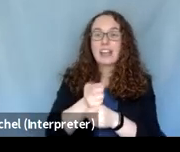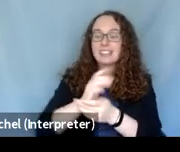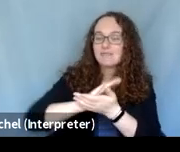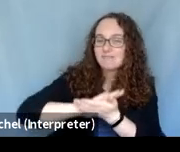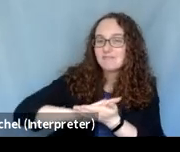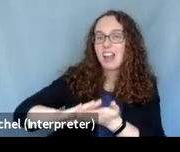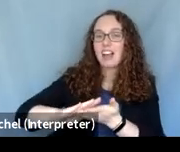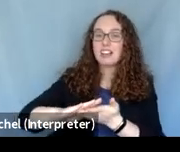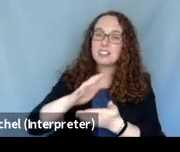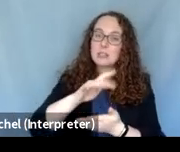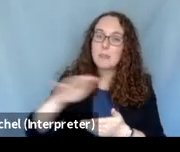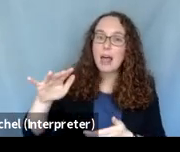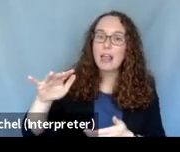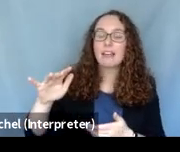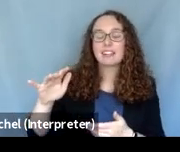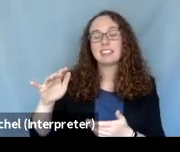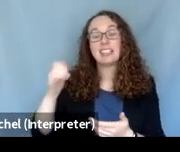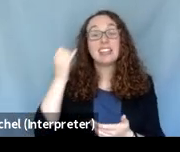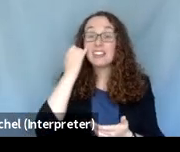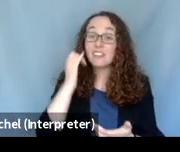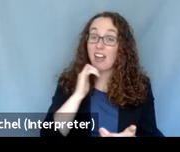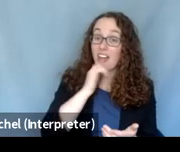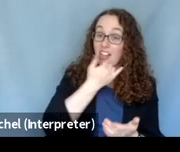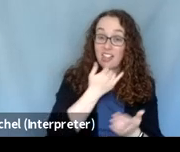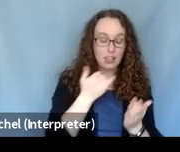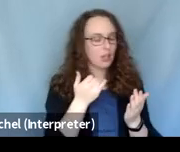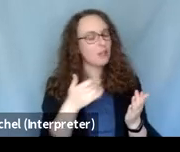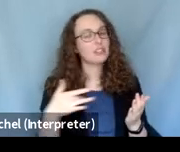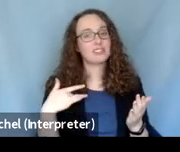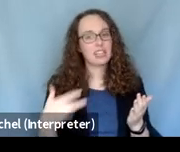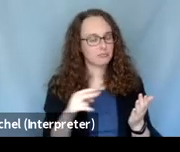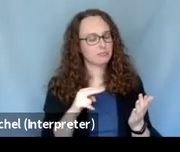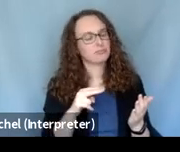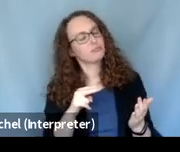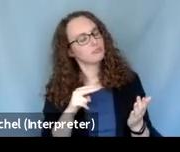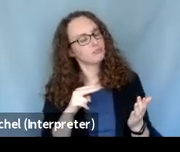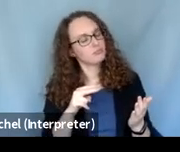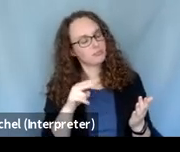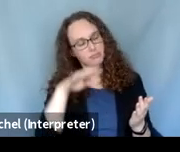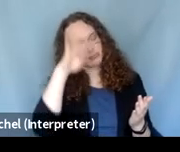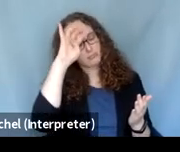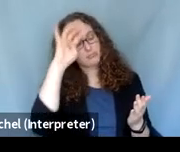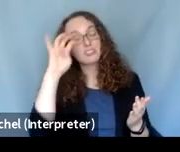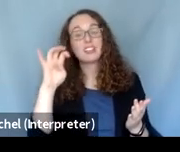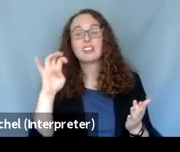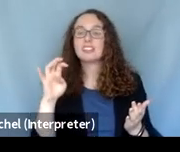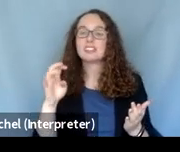behoove them to look at your resume. Mistakes are happening now, then they're going to happen again later,